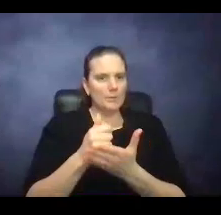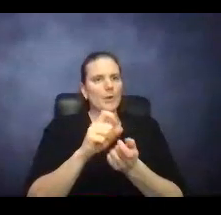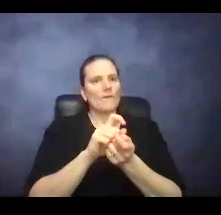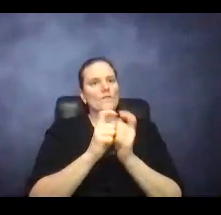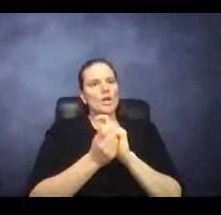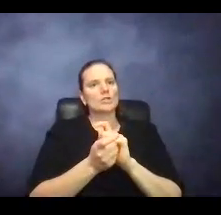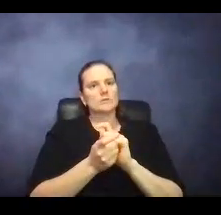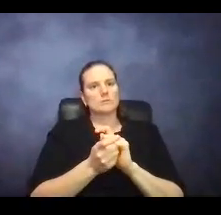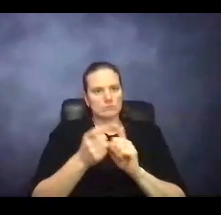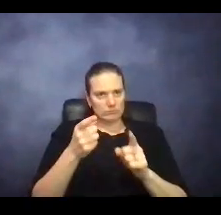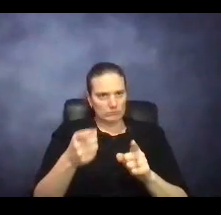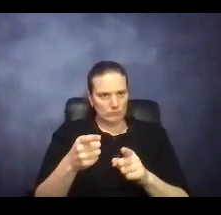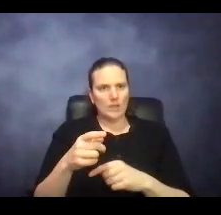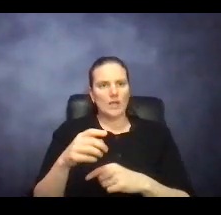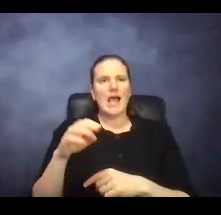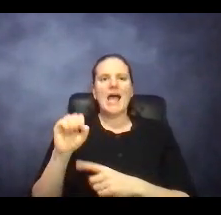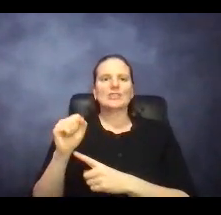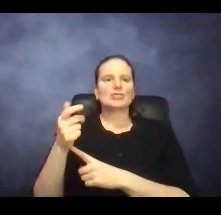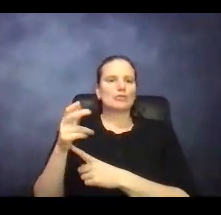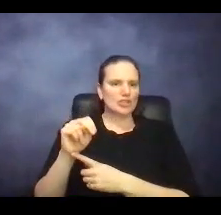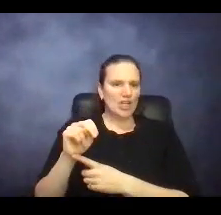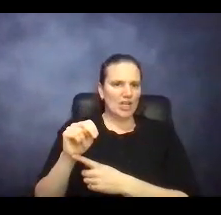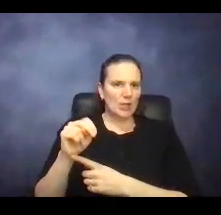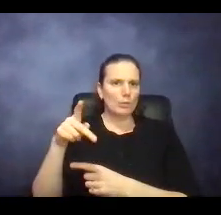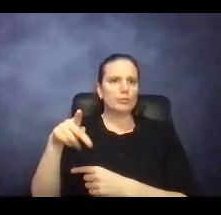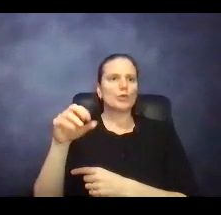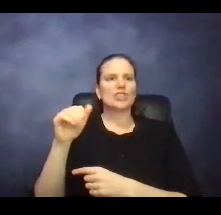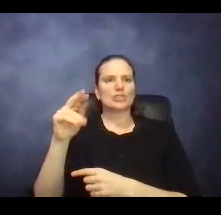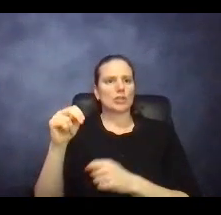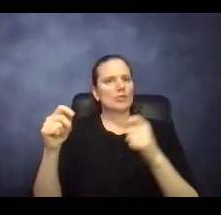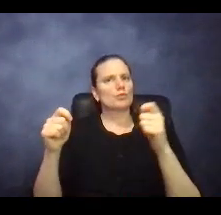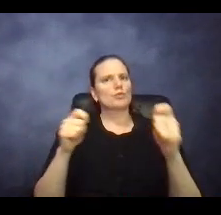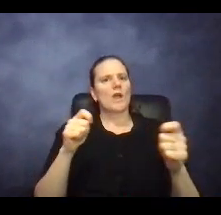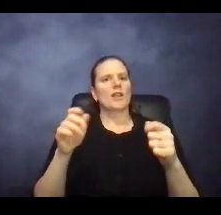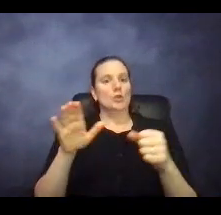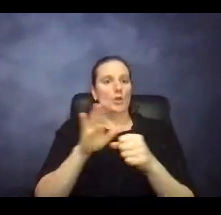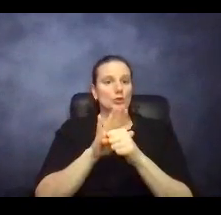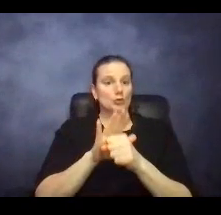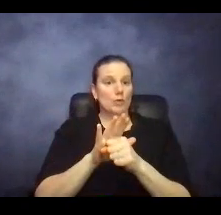estrogen and progesterone. And then they regulate the stress response. So this seems crazy,